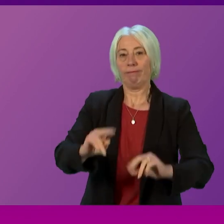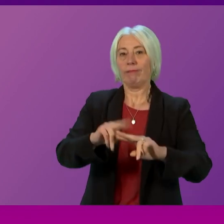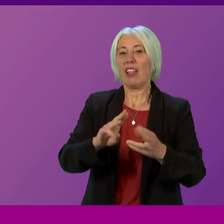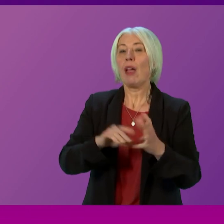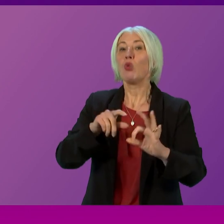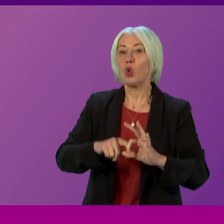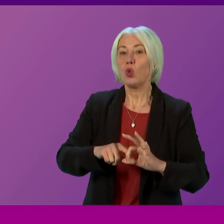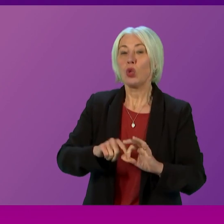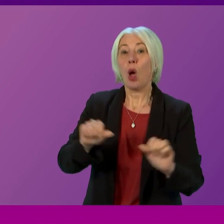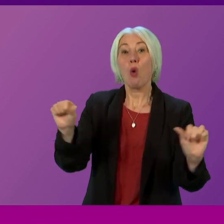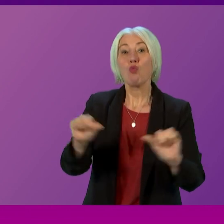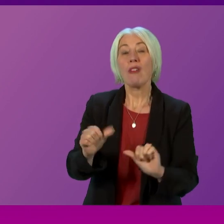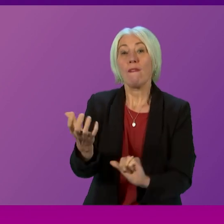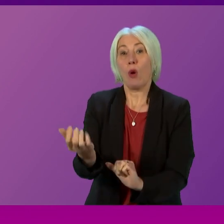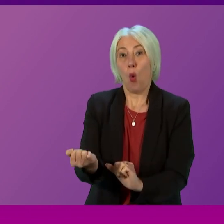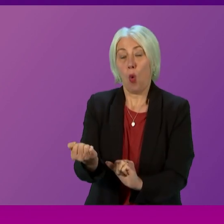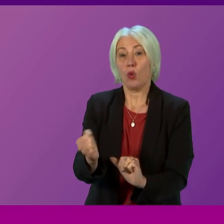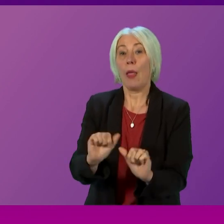There will be a brief pause before we move on to members’ business.